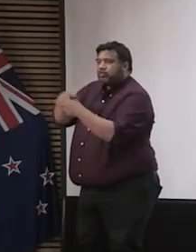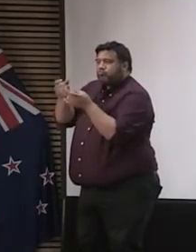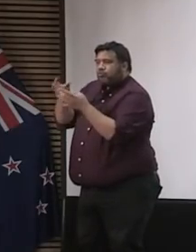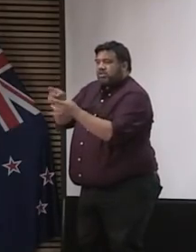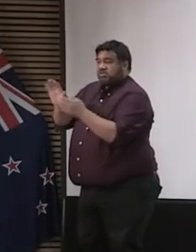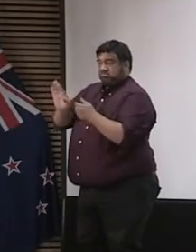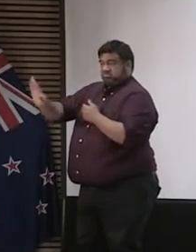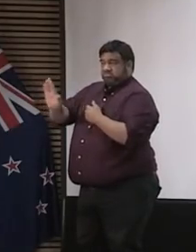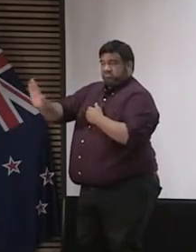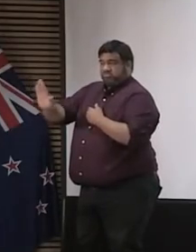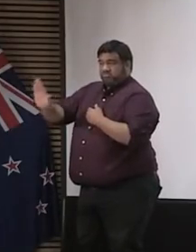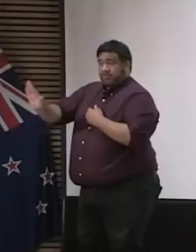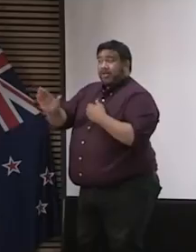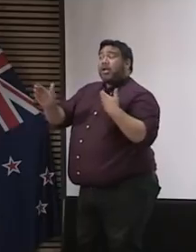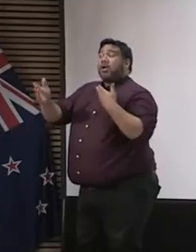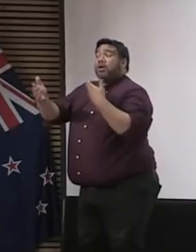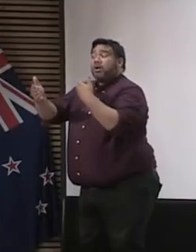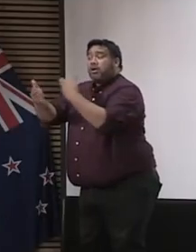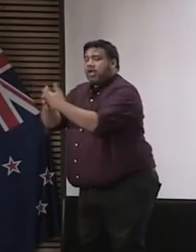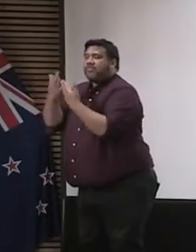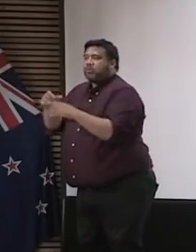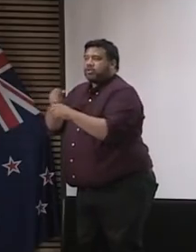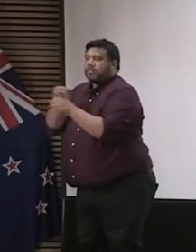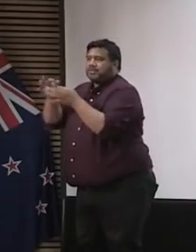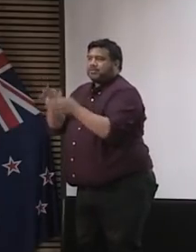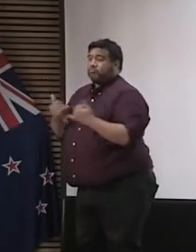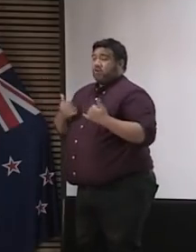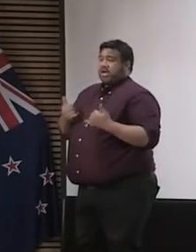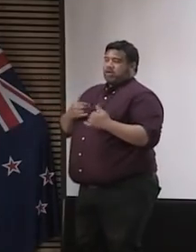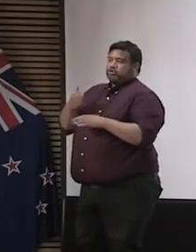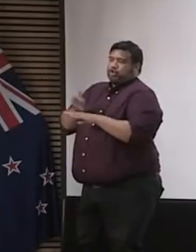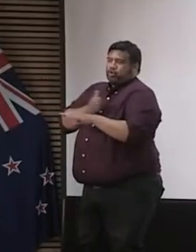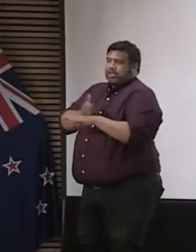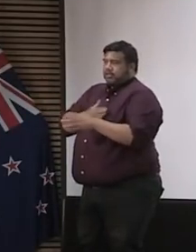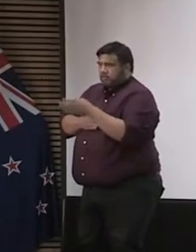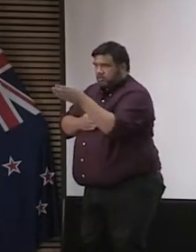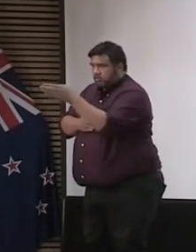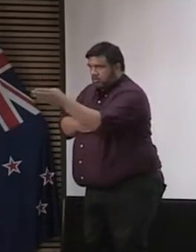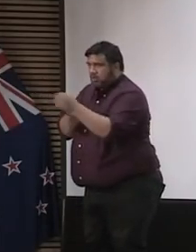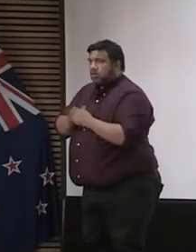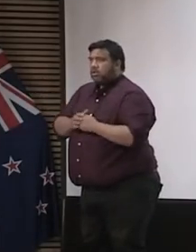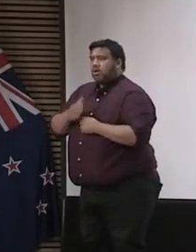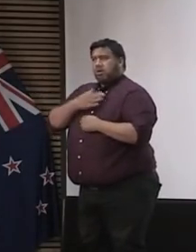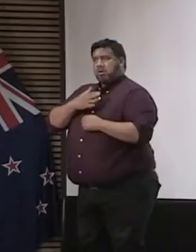alert level in order foran election to be held safely. The principal of acollege. . . >> JACINDA ARDERN : Mr Inga.